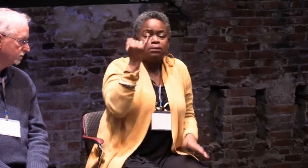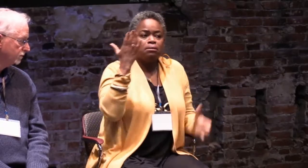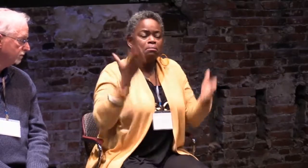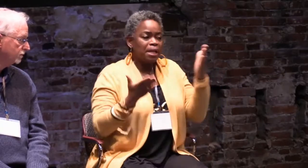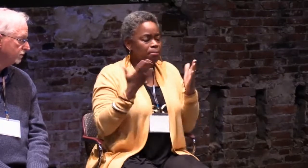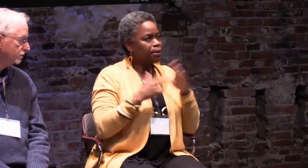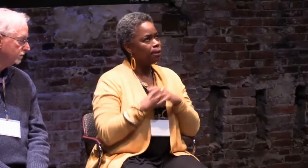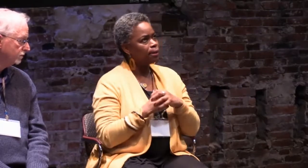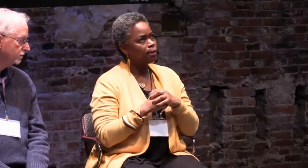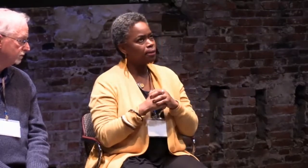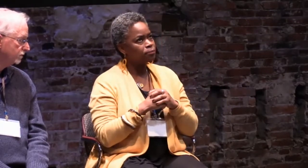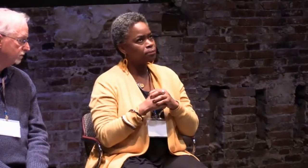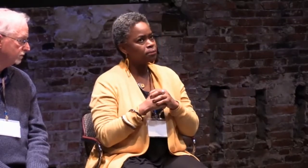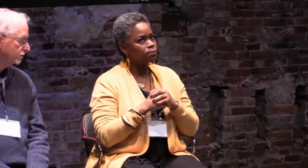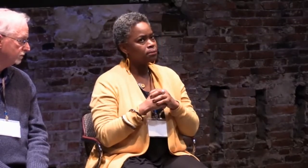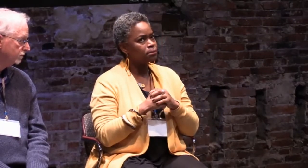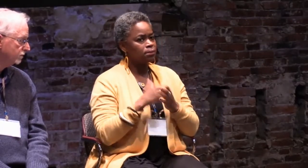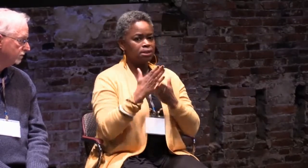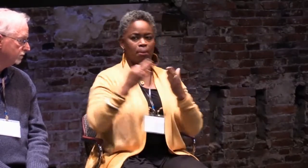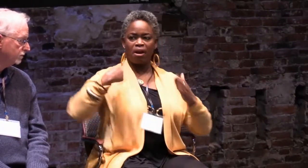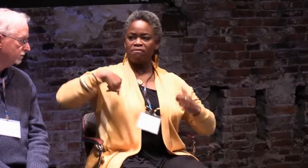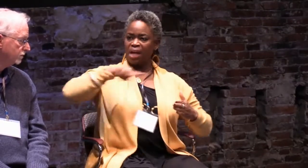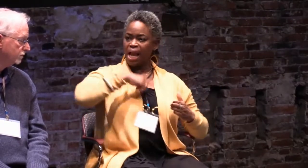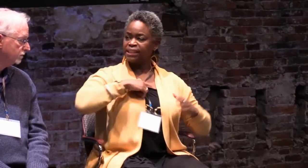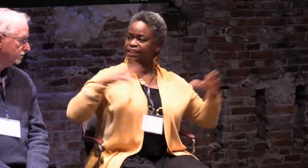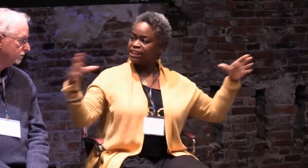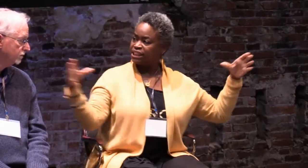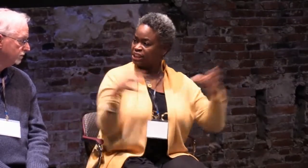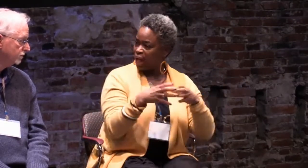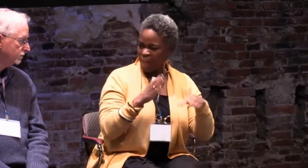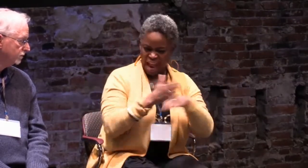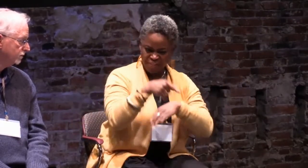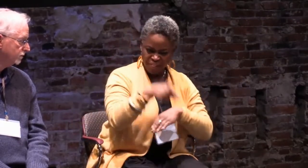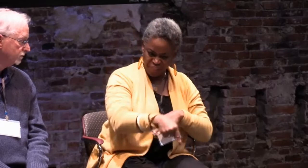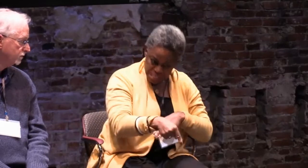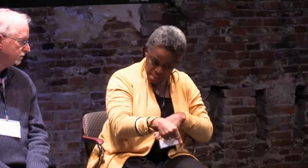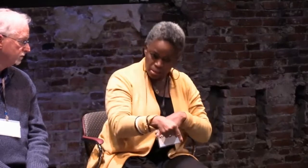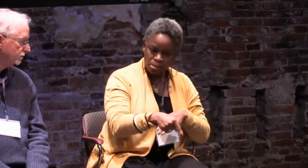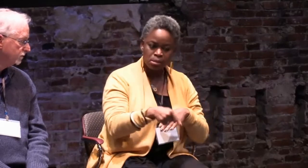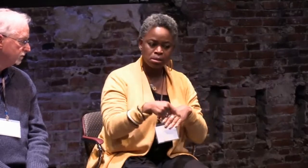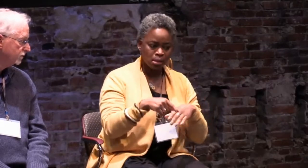Now, I thought, an idea, is this. We have convened.